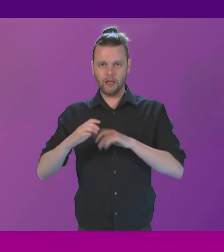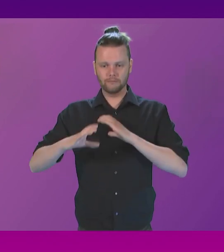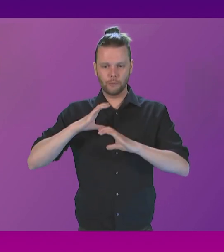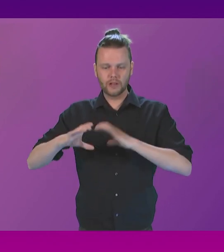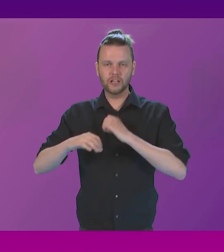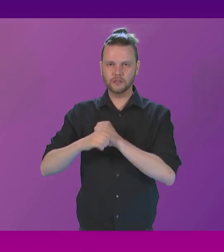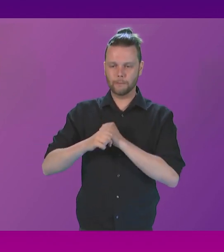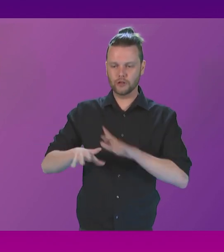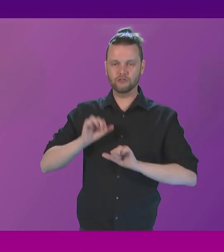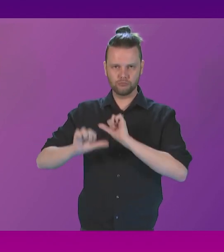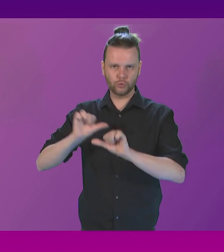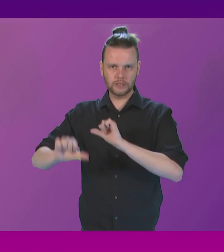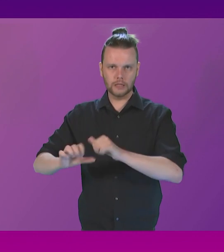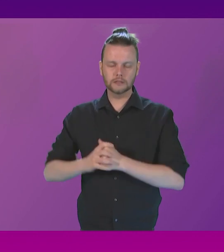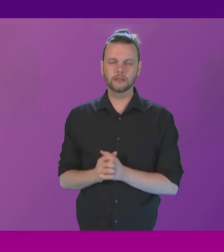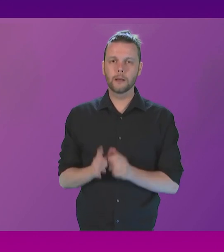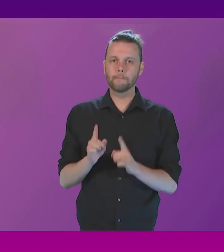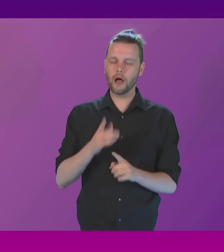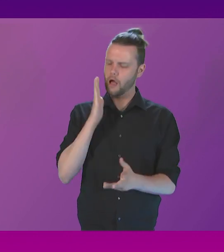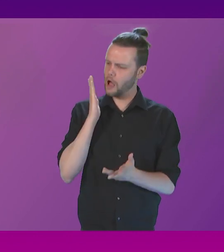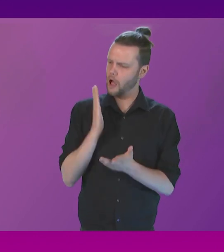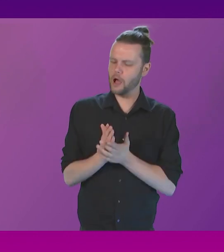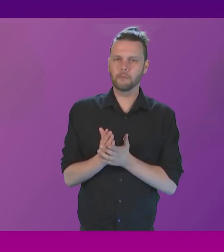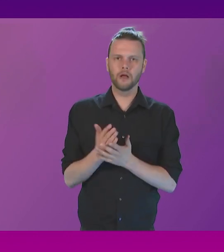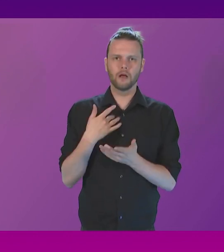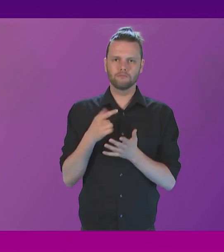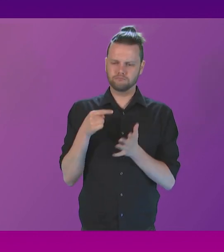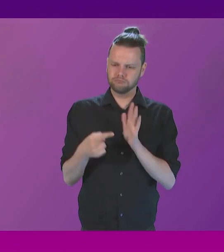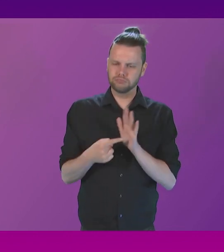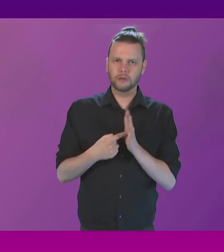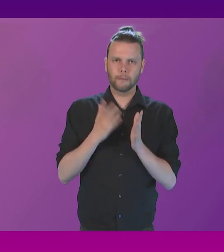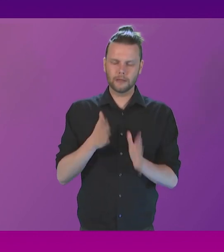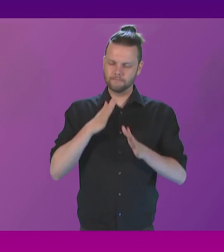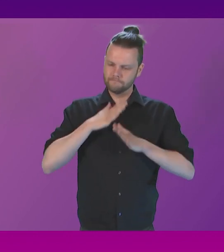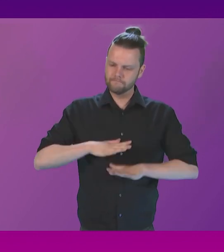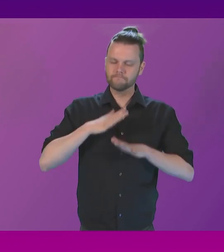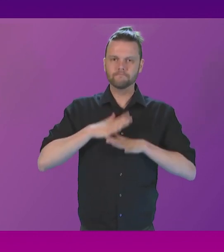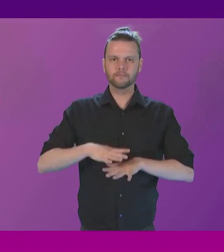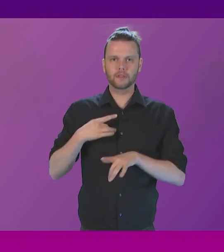processes. At the heart of those should be patients and, in particular, people who have